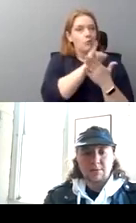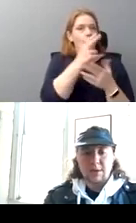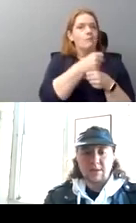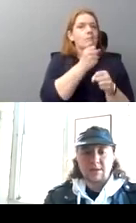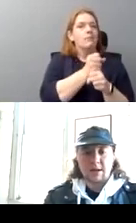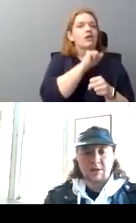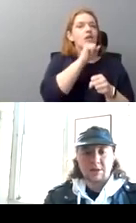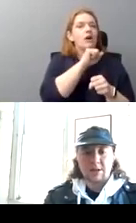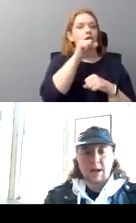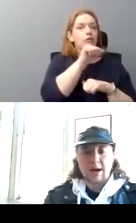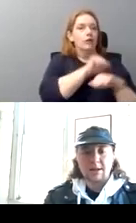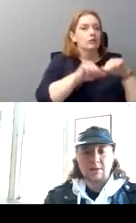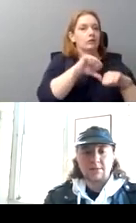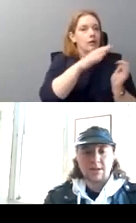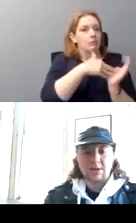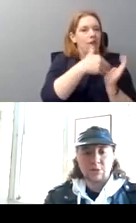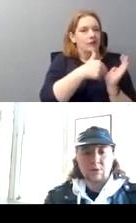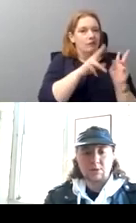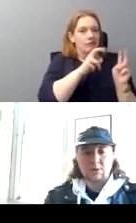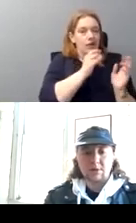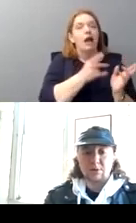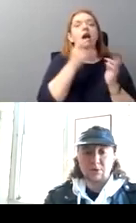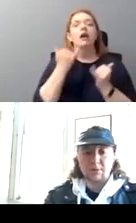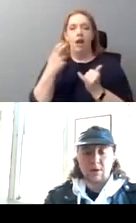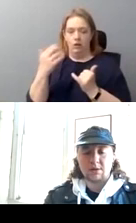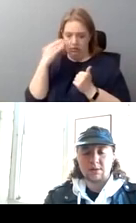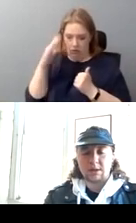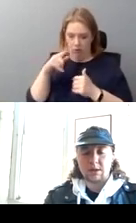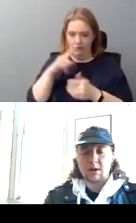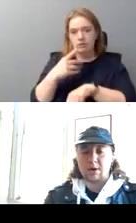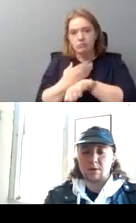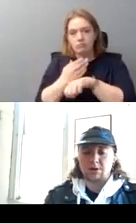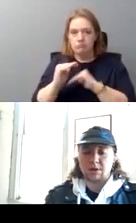maintenance action: an act that leaves a tangible result, but is removed from artistic ego notion.